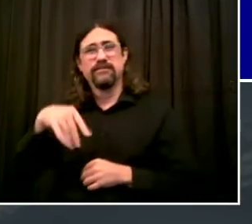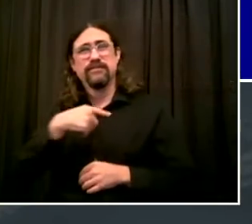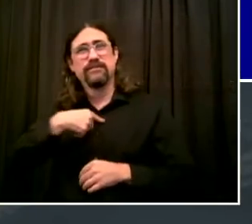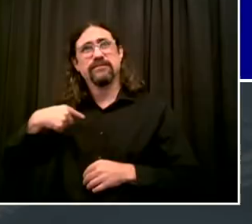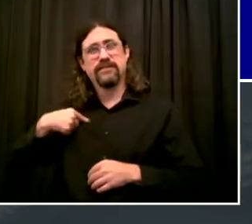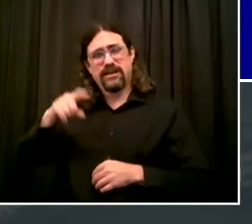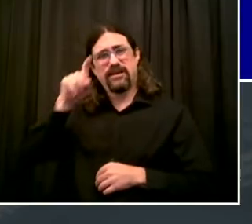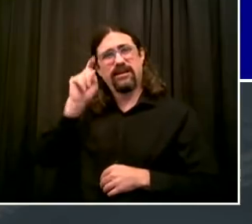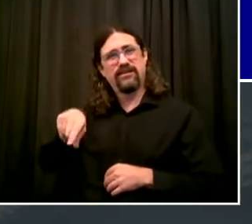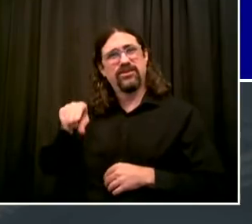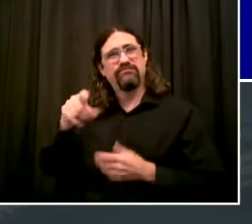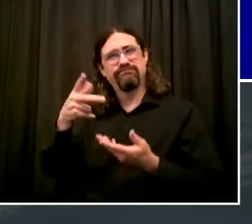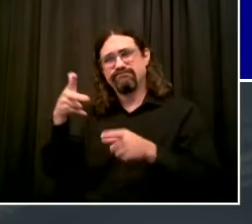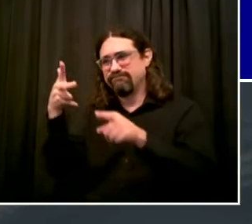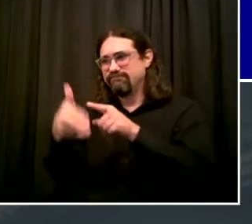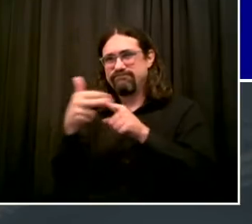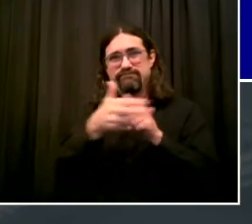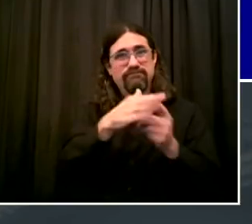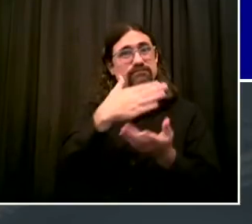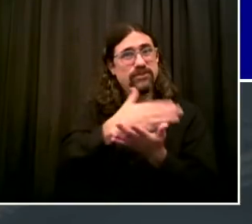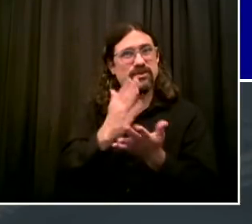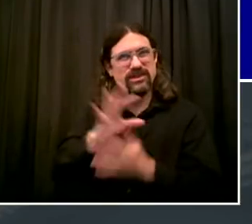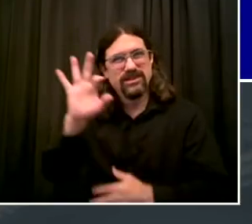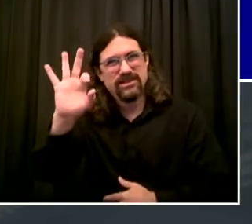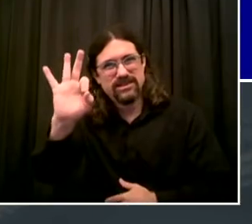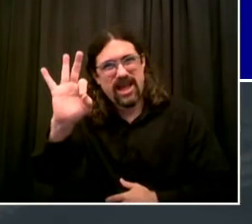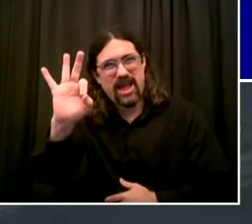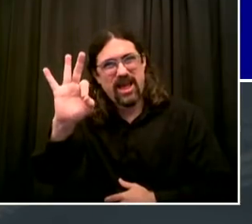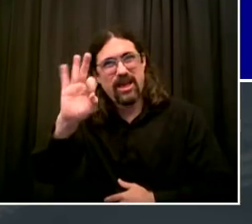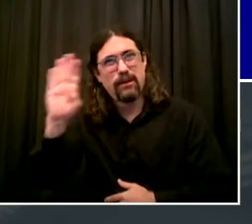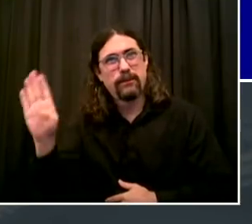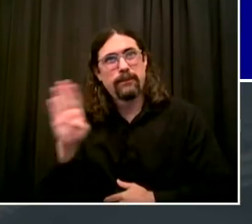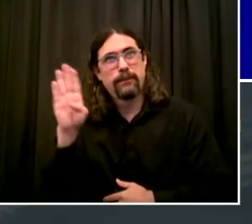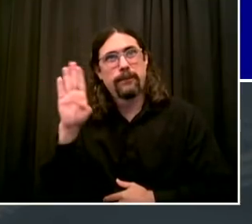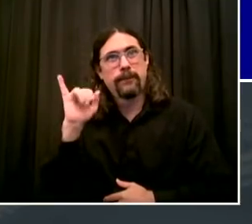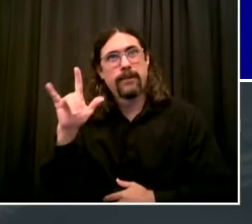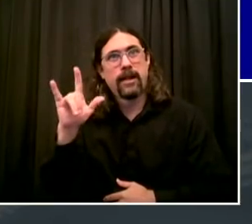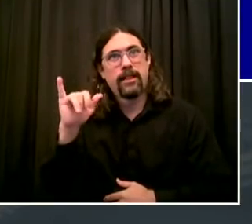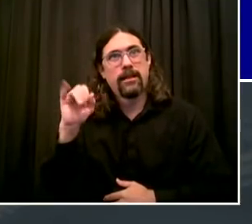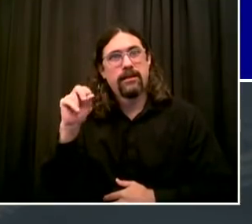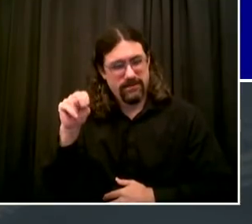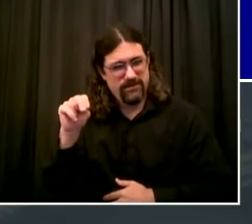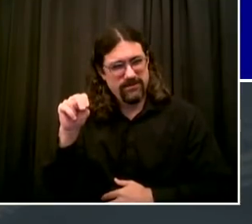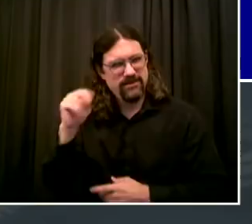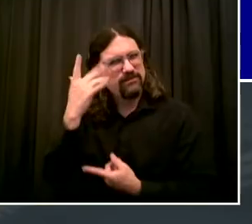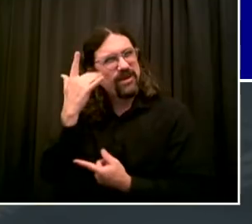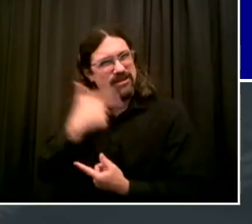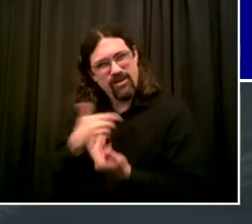THAT, E WHAVE BEEN DEALING WITH EXTRAORDINARY LOSS OF REVENUE, $9 BLLIION HAS EVAPORATED IN TE HCOURSE OF THE LAST FEW